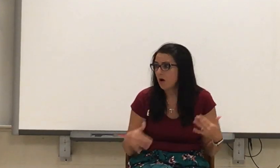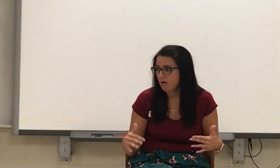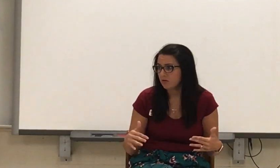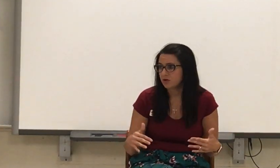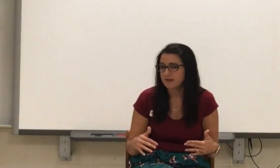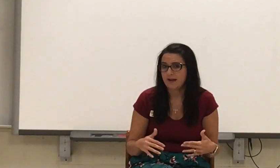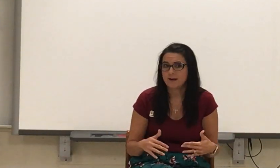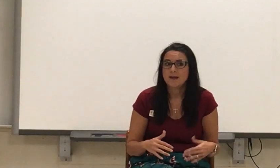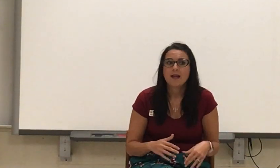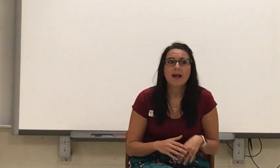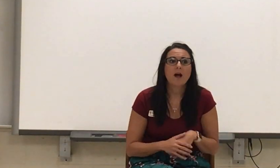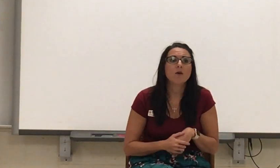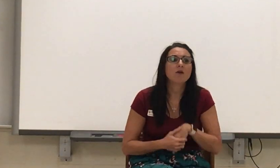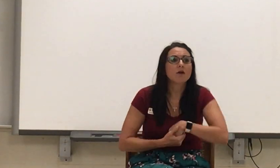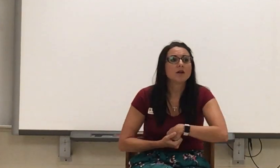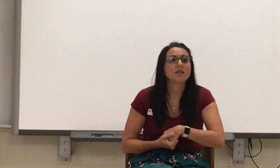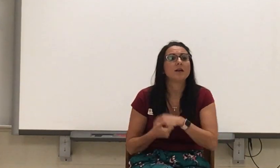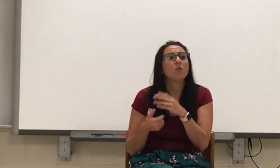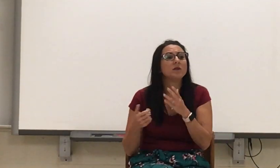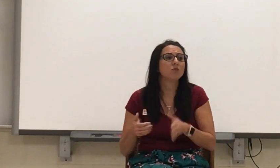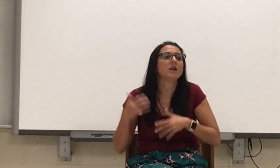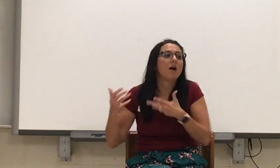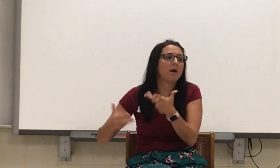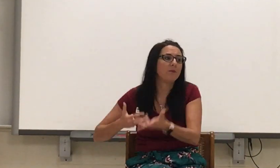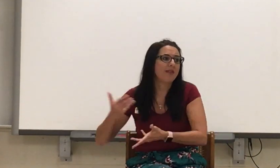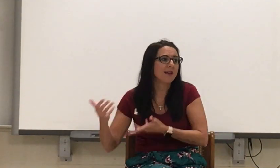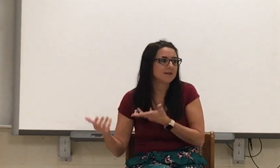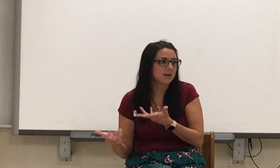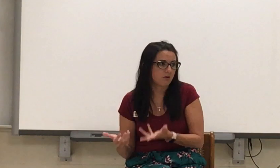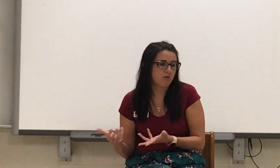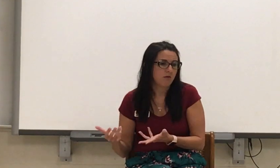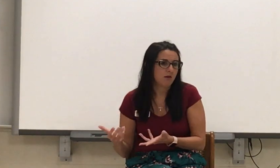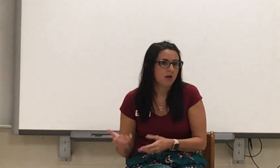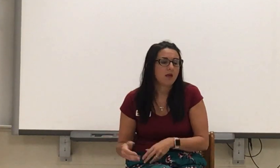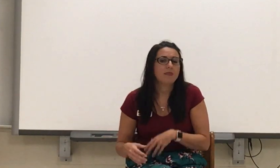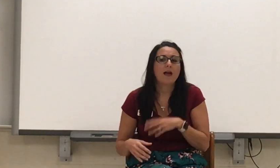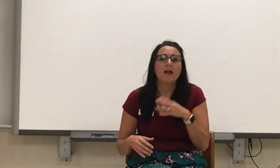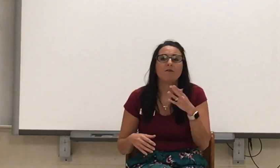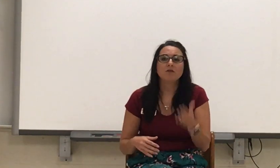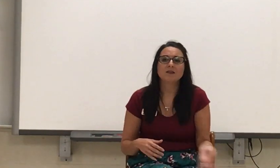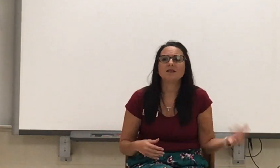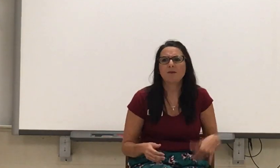don't understand and I'll encourage you that when we come up with that signal that if you